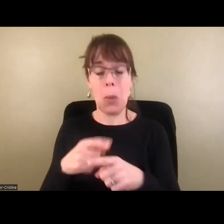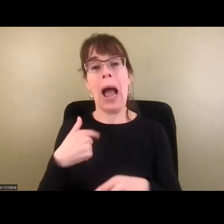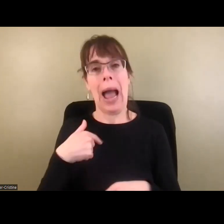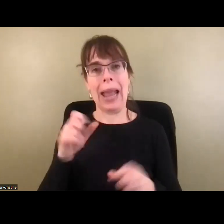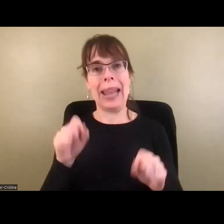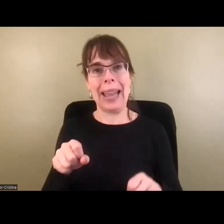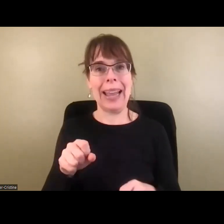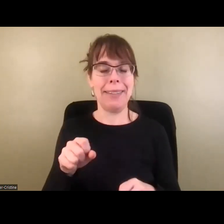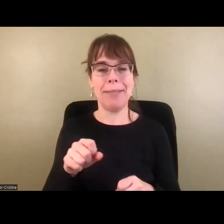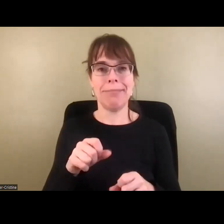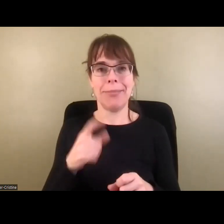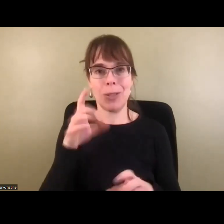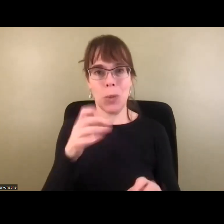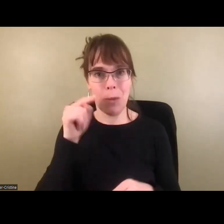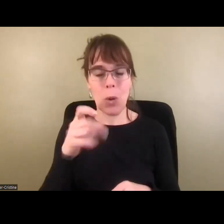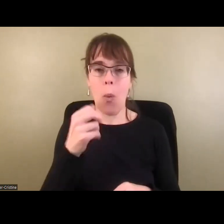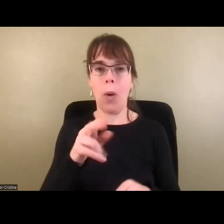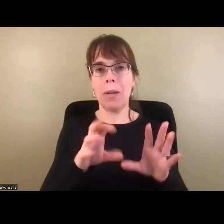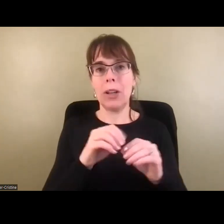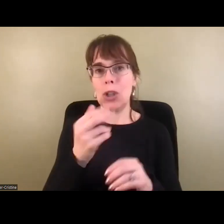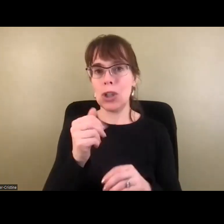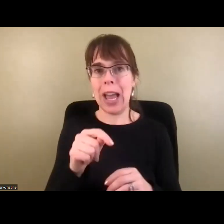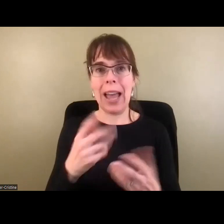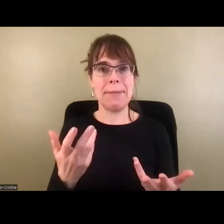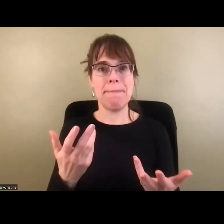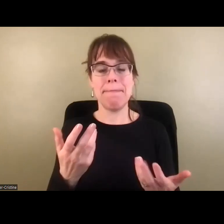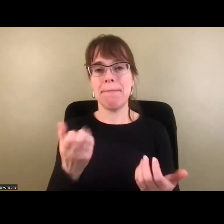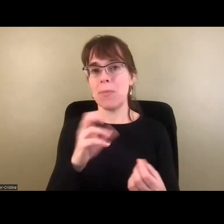or you can type them in the chat. Again, any questions,